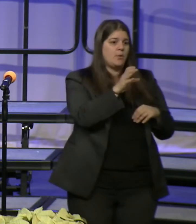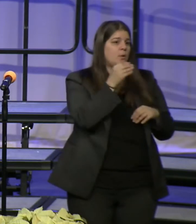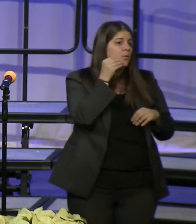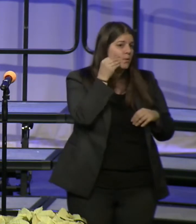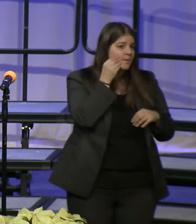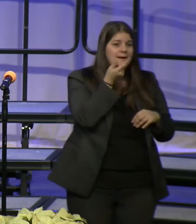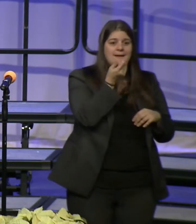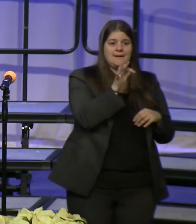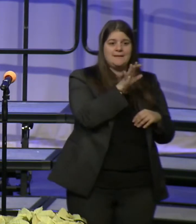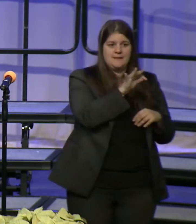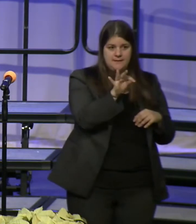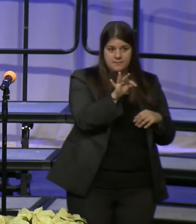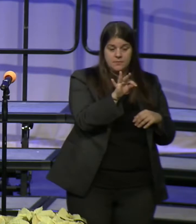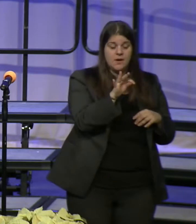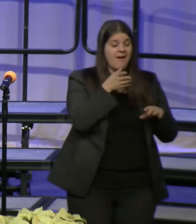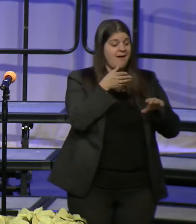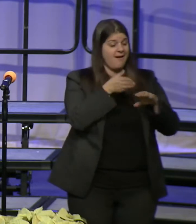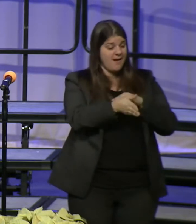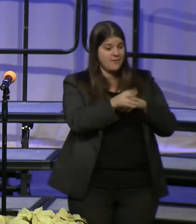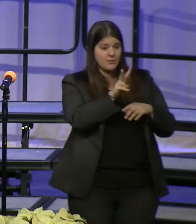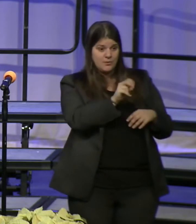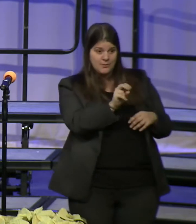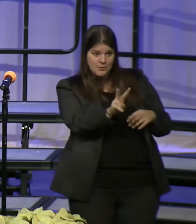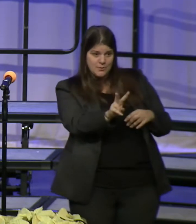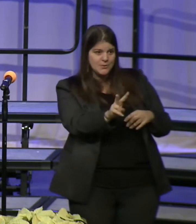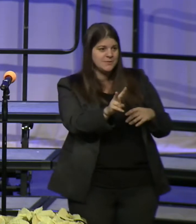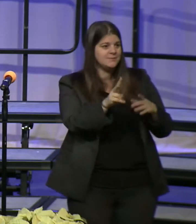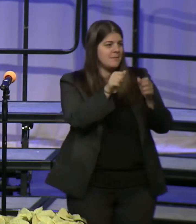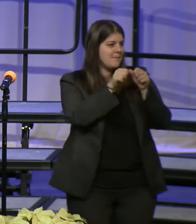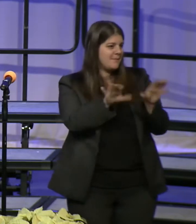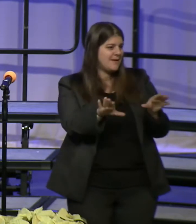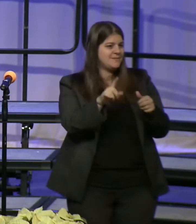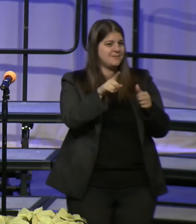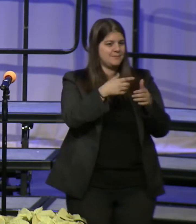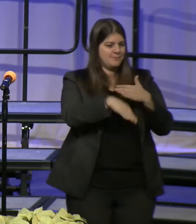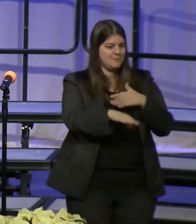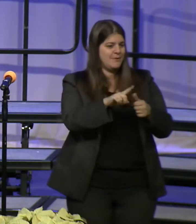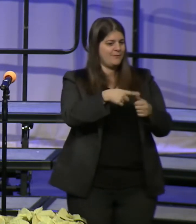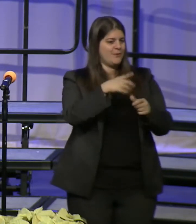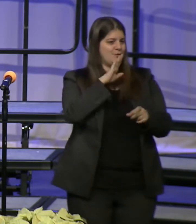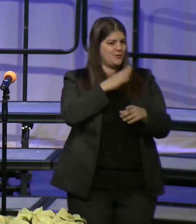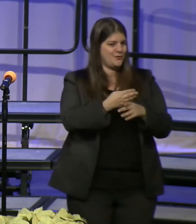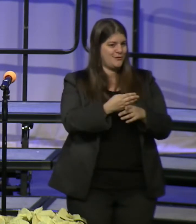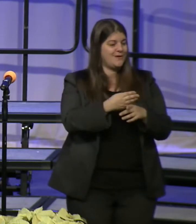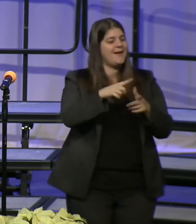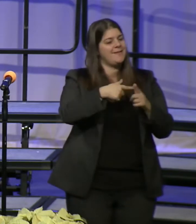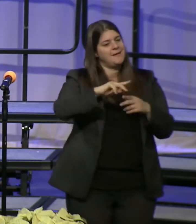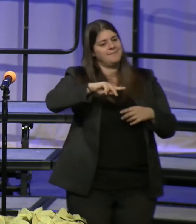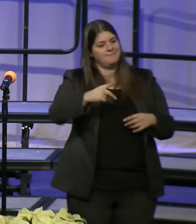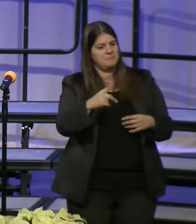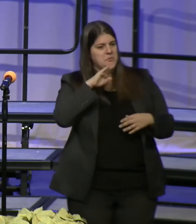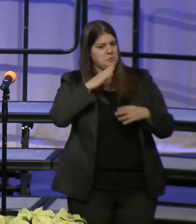after in 2002 we were blessed with our first daughter Alexis followed by Alyssa in 2006.